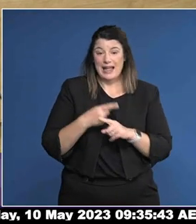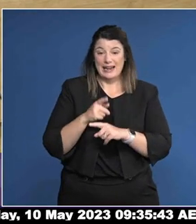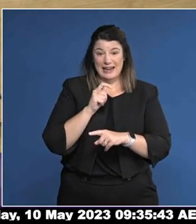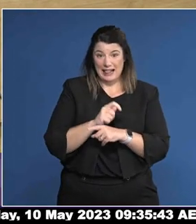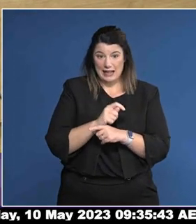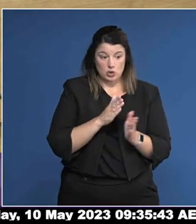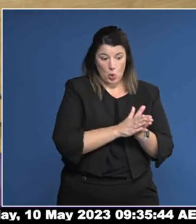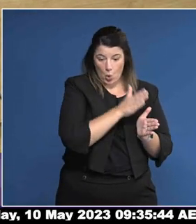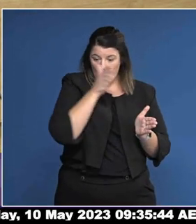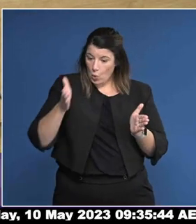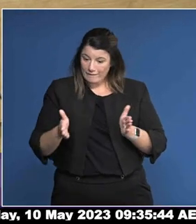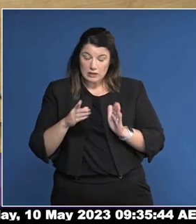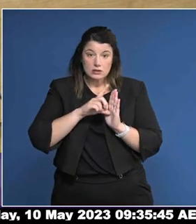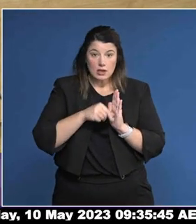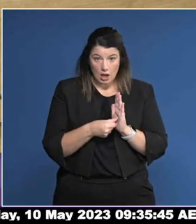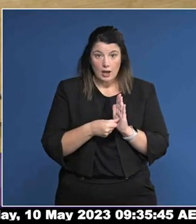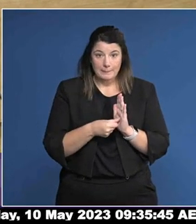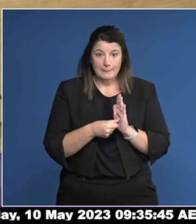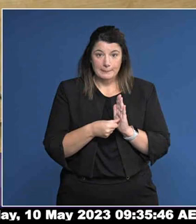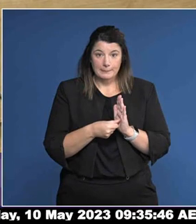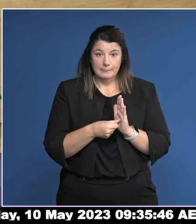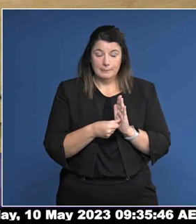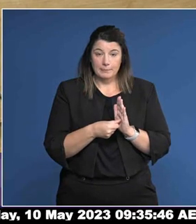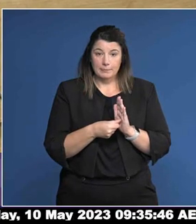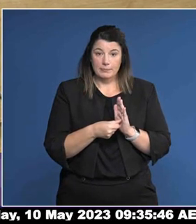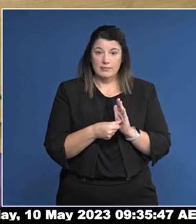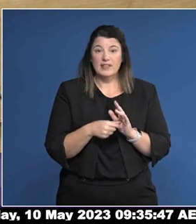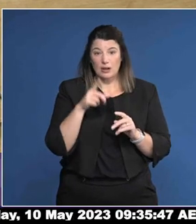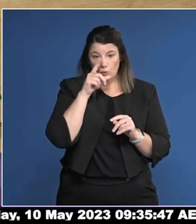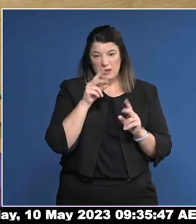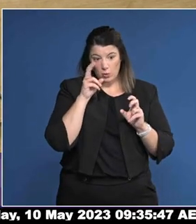time that could also be characterised as systemic neglect. Mm-hmm. MS EASTMAN: You agree with that?